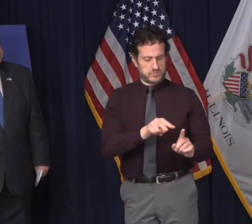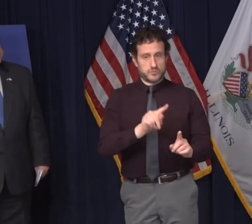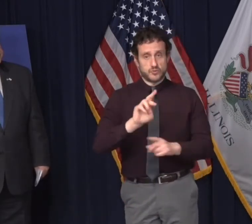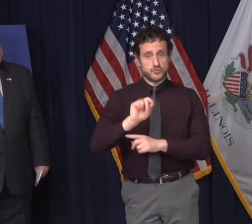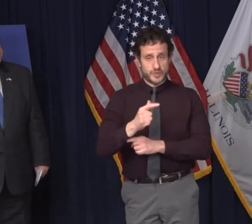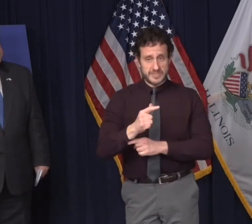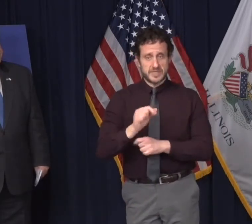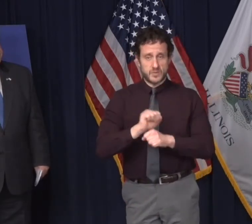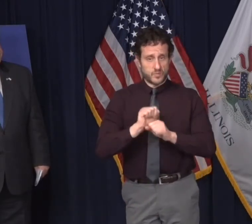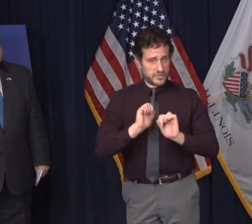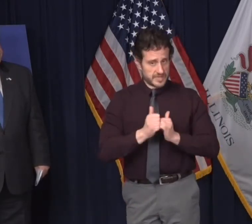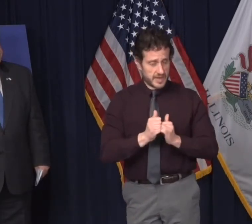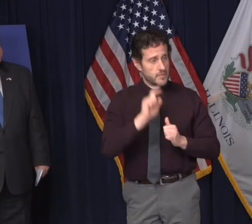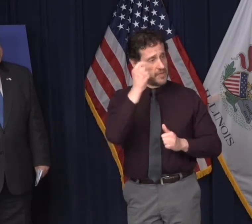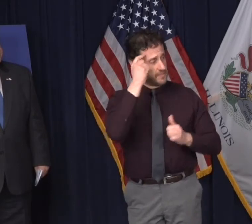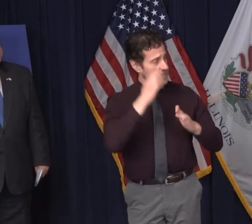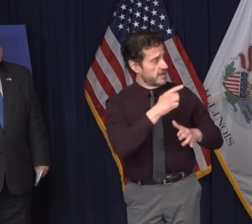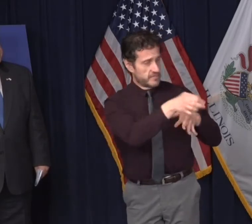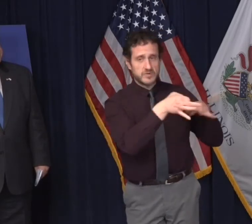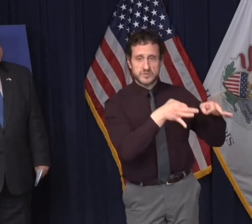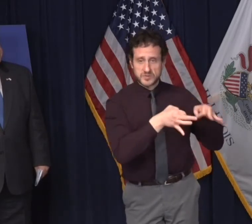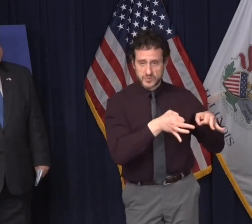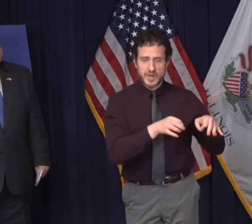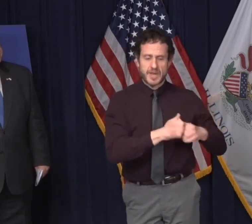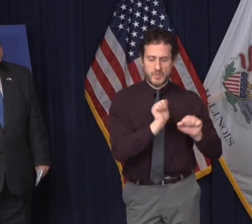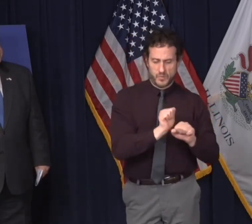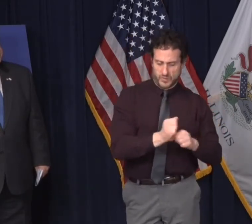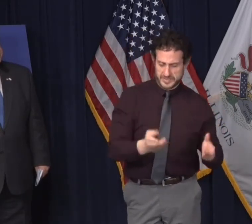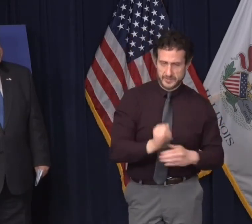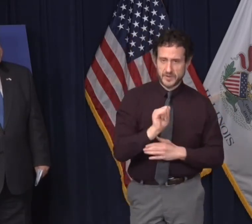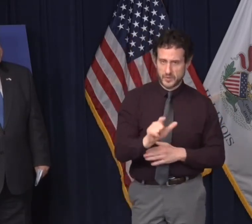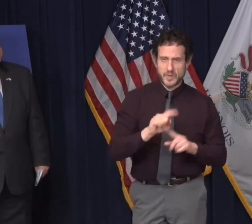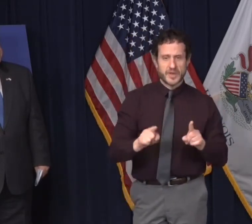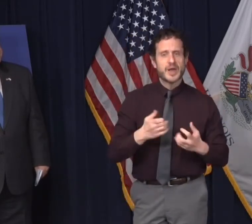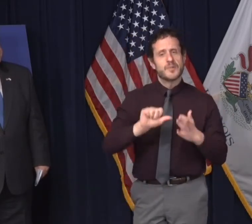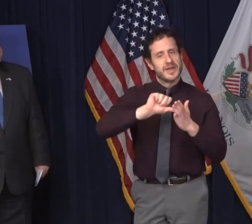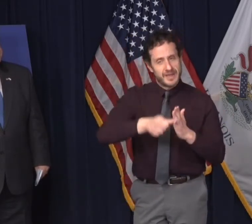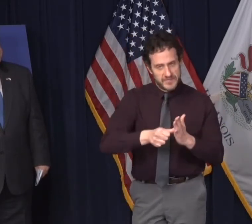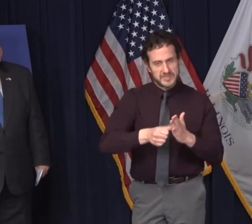HOW DOES CONTACT TRACING WORK? WELL, OUR GOVERNOR HAS QUITE CLEARLY DESCRIBE HOW IT WILL